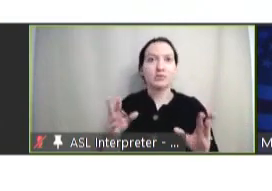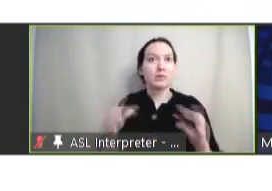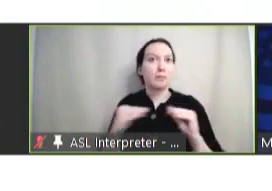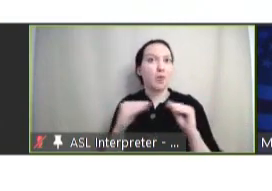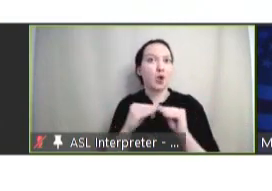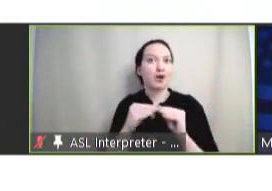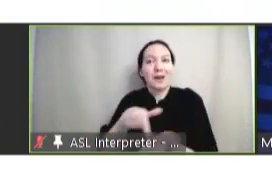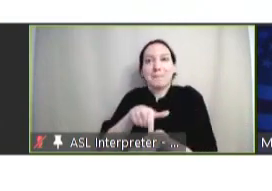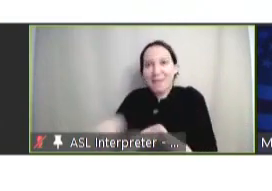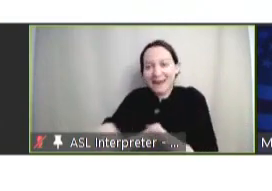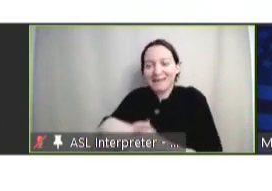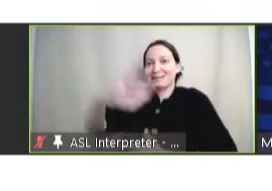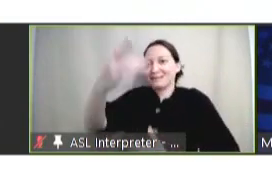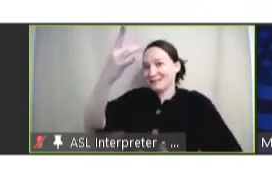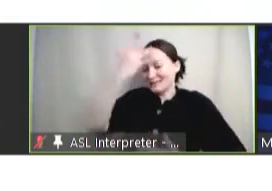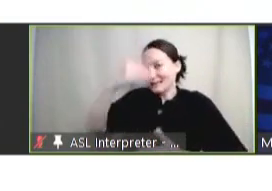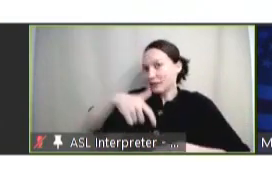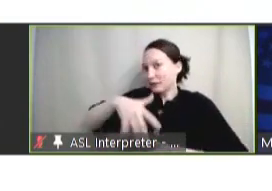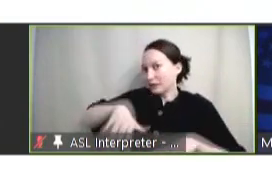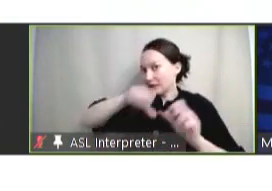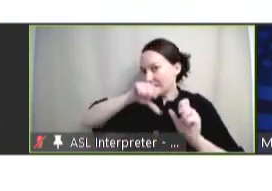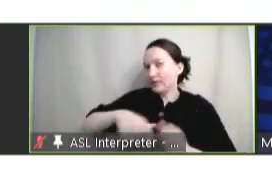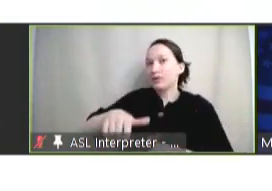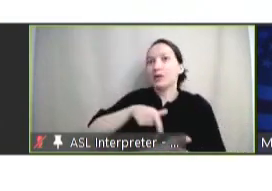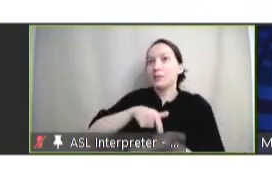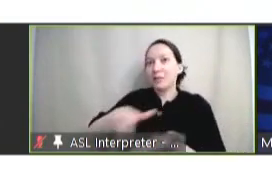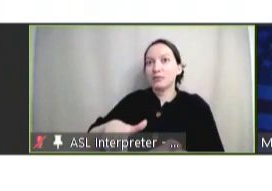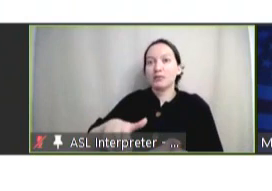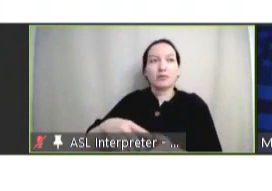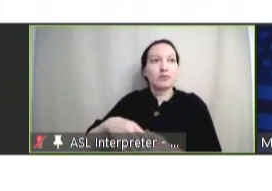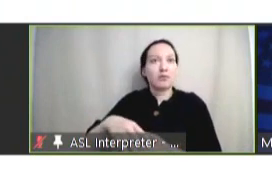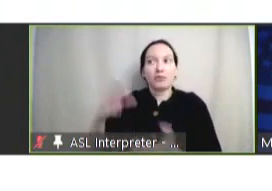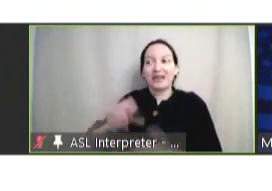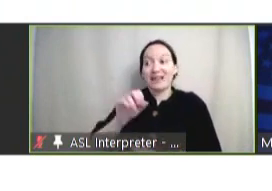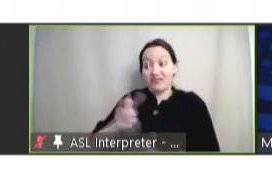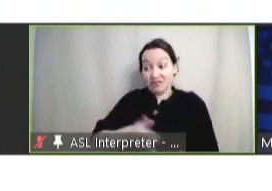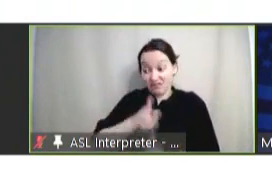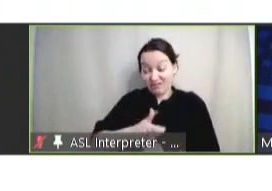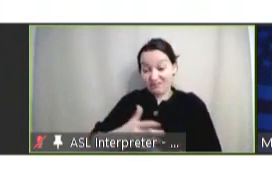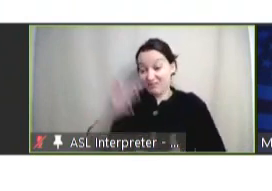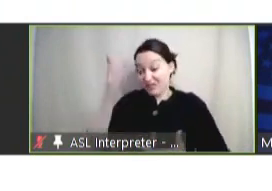sick leave and paid leave for employees to stay home when they're infectious. And we should make